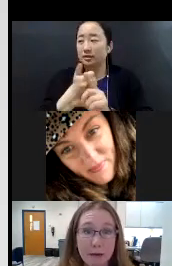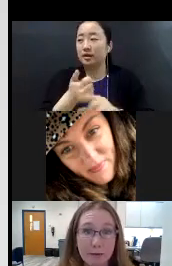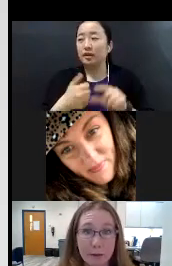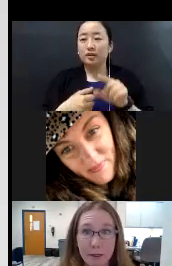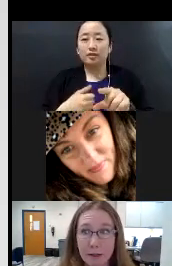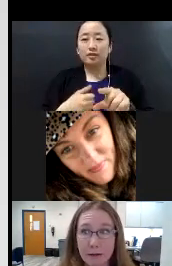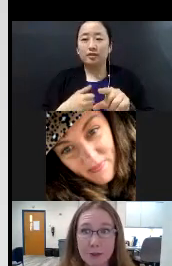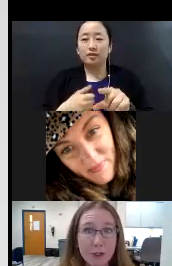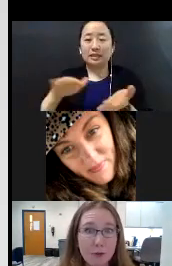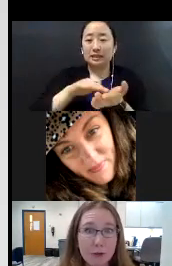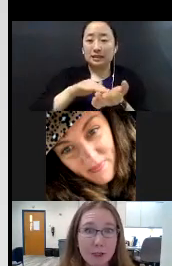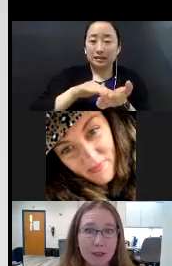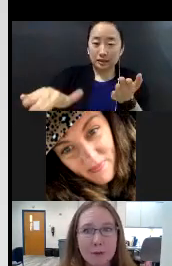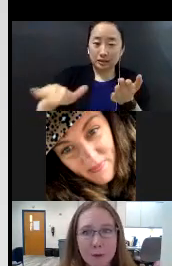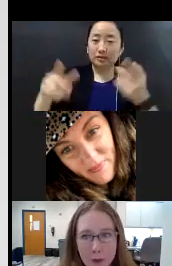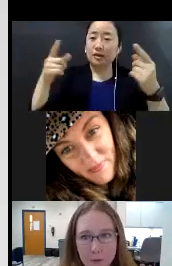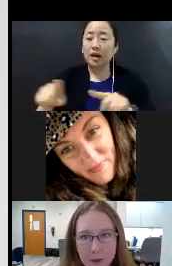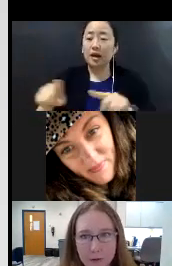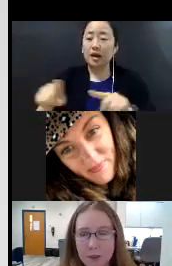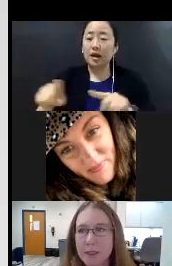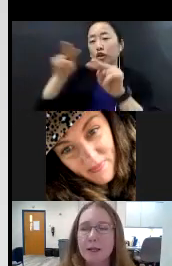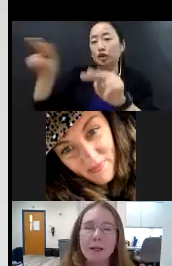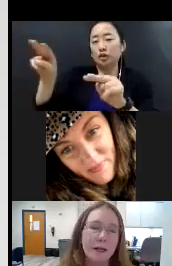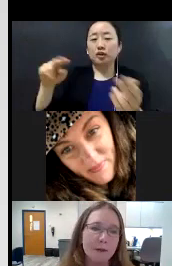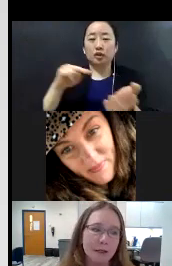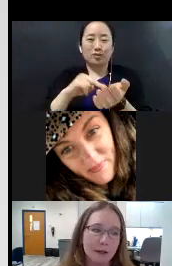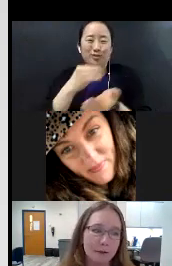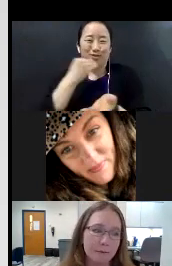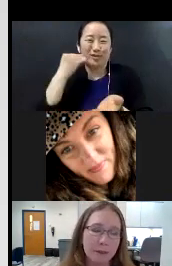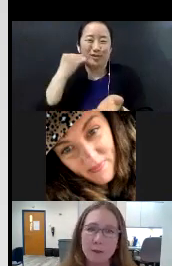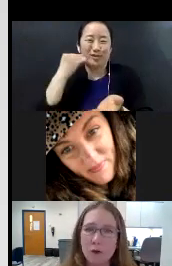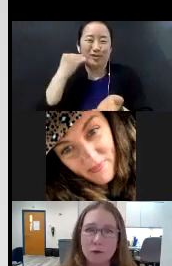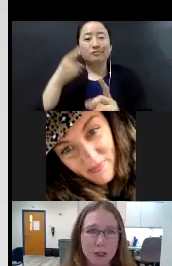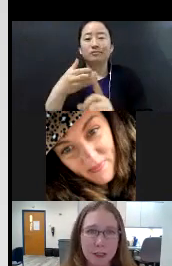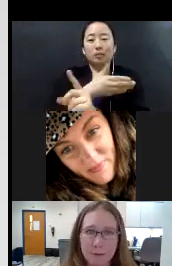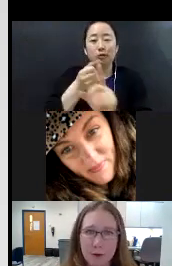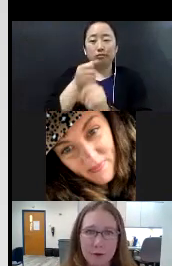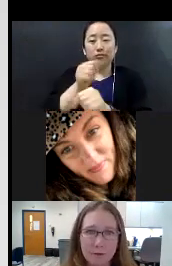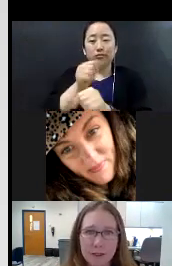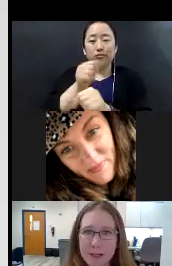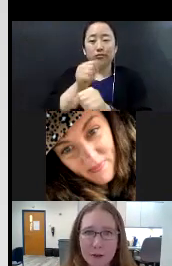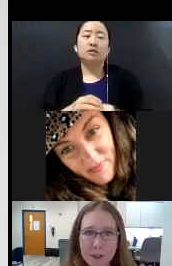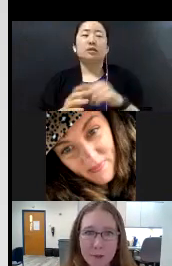NURSING HOME FACILITY, BEFORE COVID, OF COURSE, AND A LOCAL GYM AND FITNESS CENTER THAT HAS